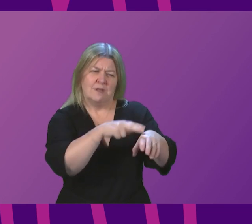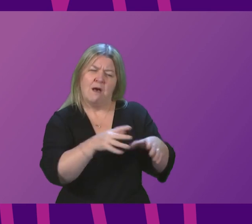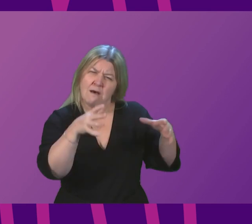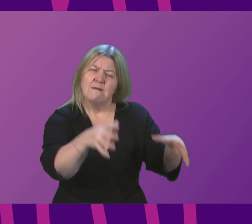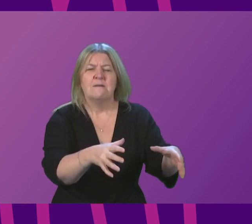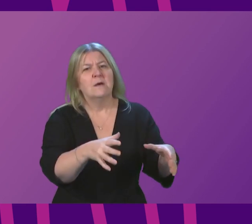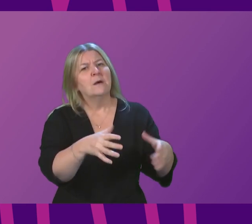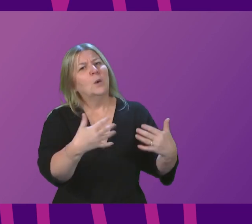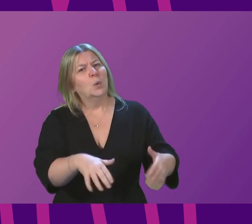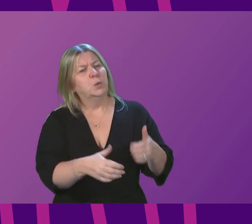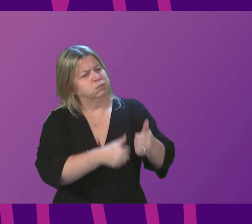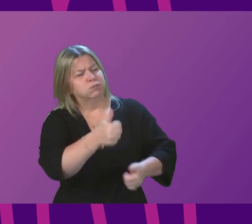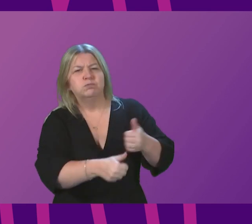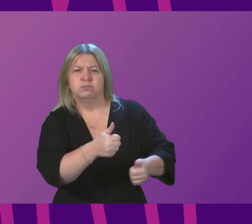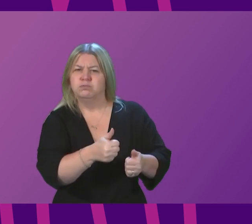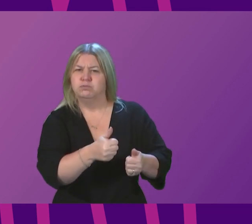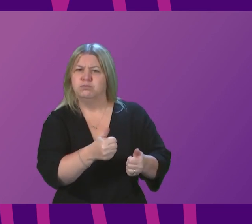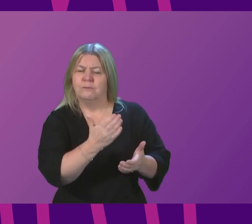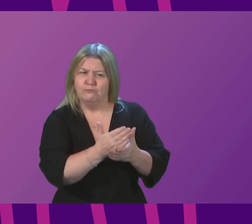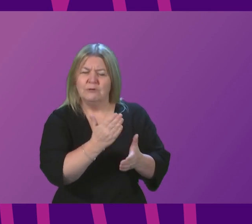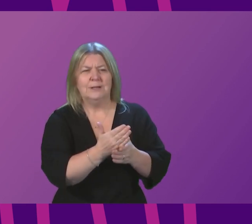Ayrshire economy and community.